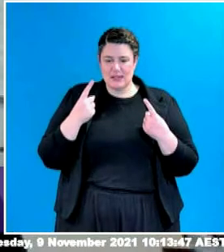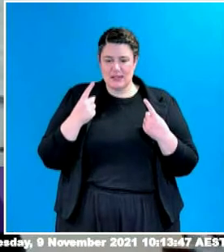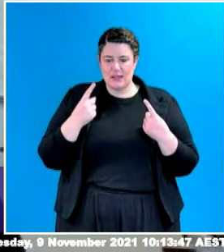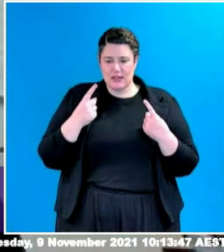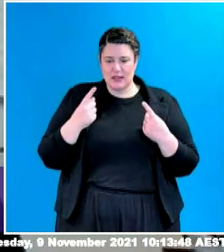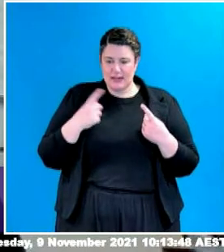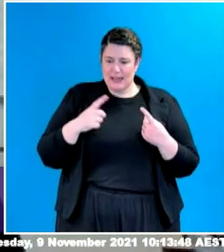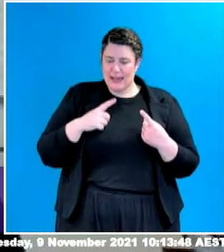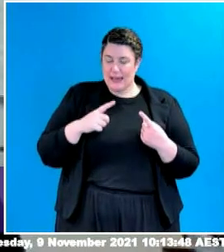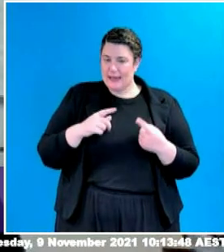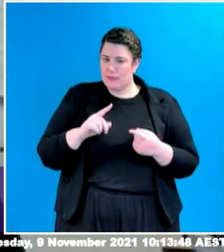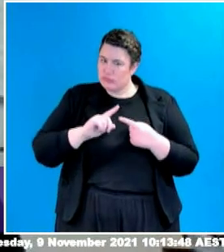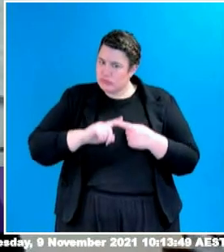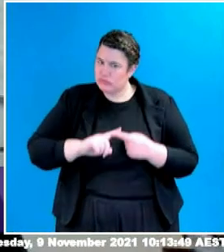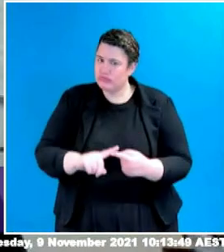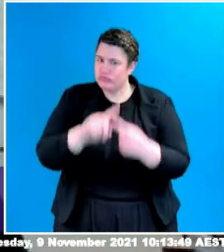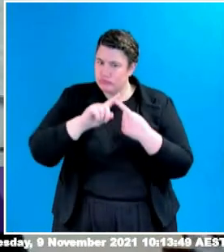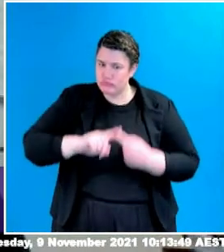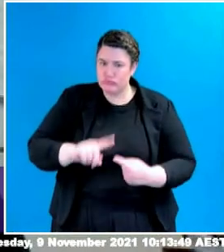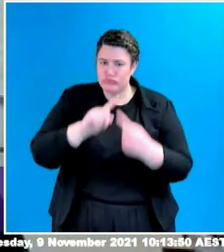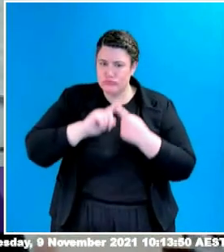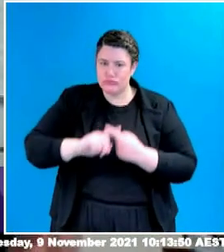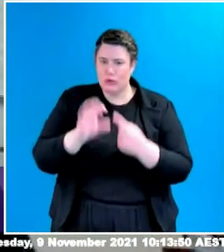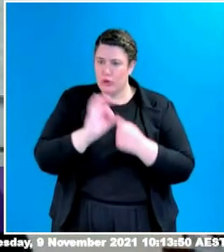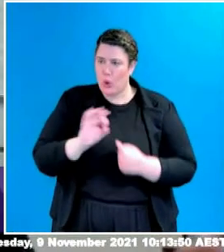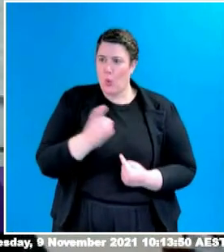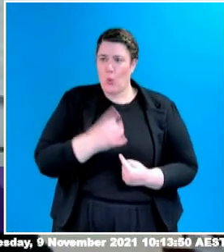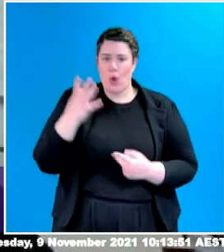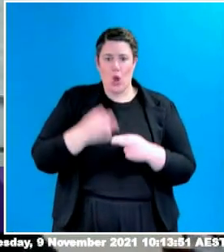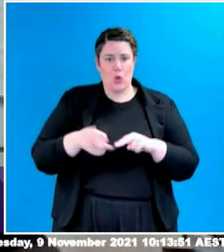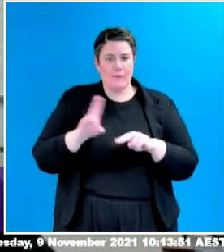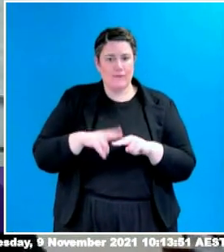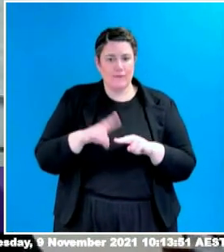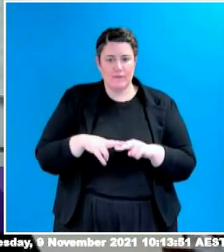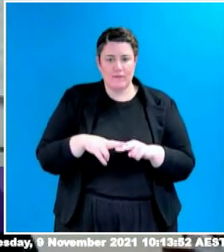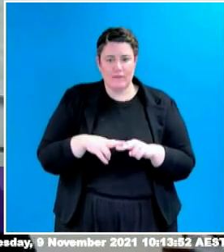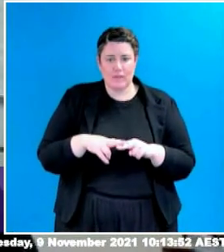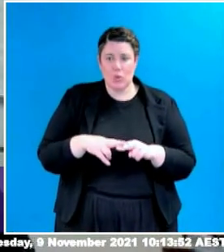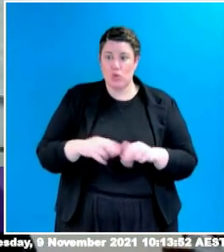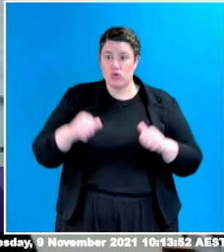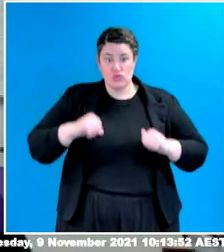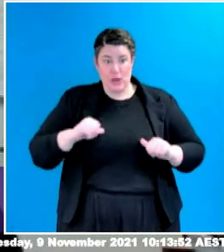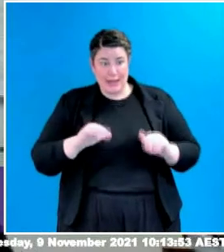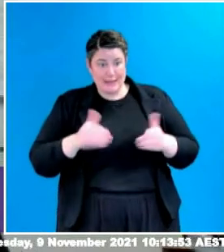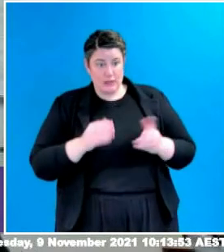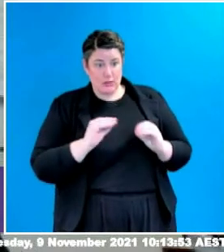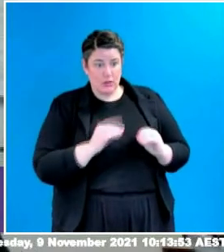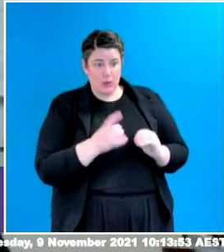constant maintenance in that space, not just a one-off conversation or training at induction or something like that.